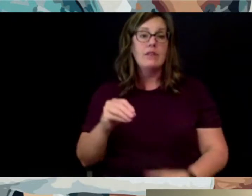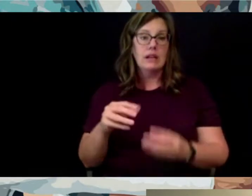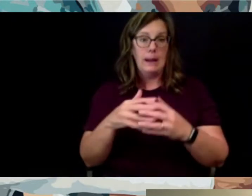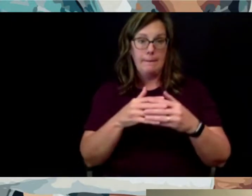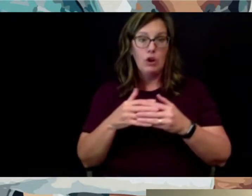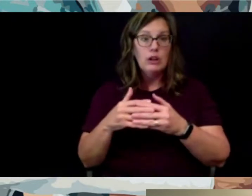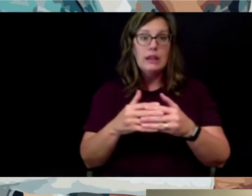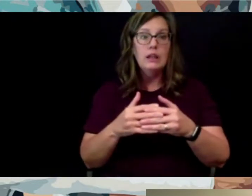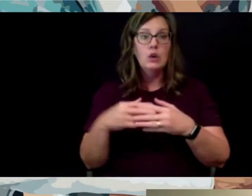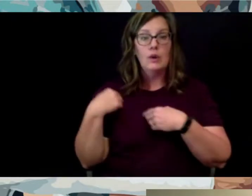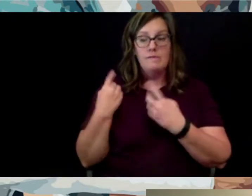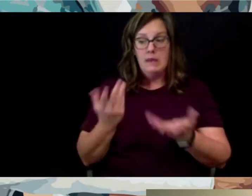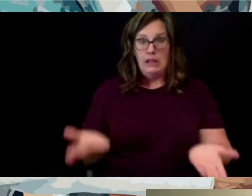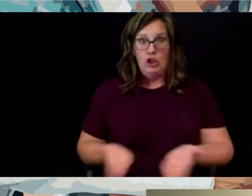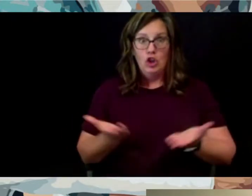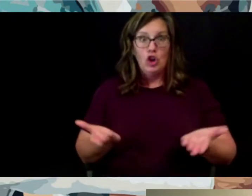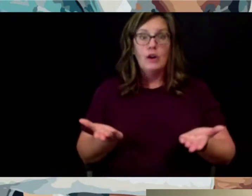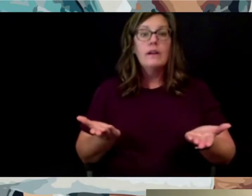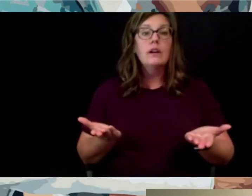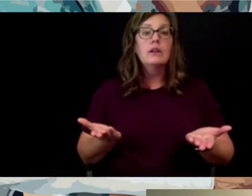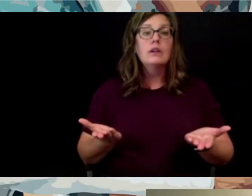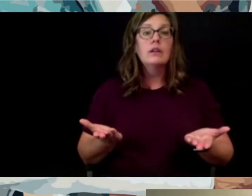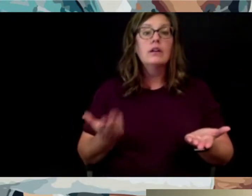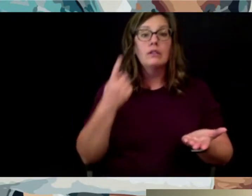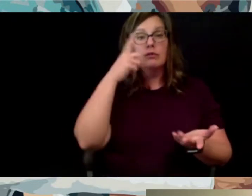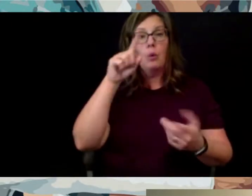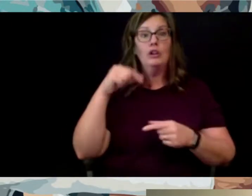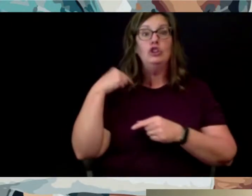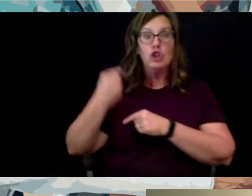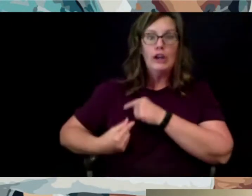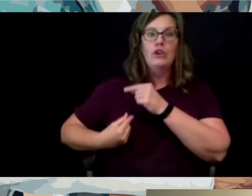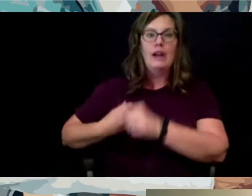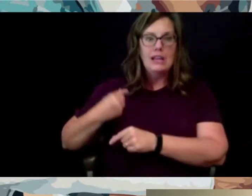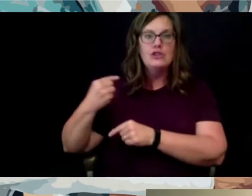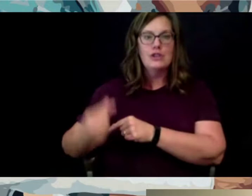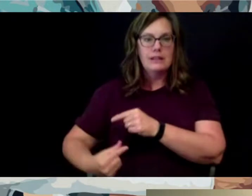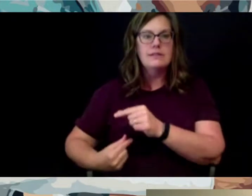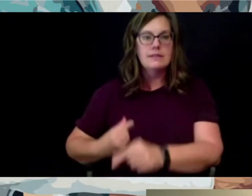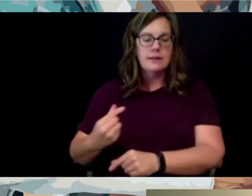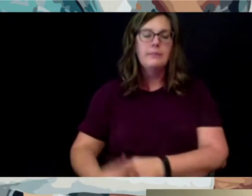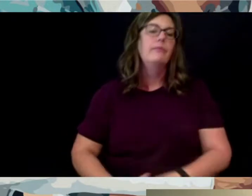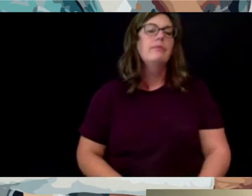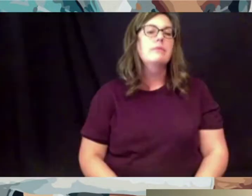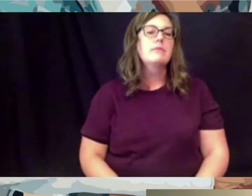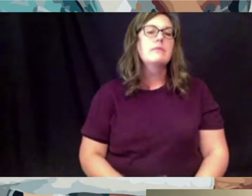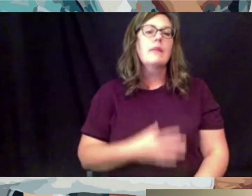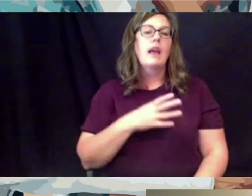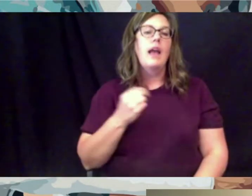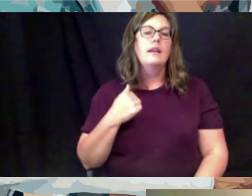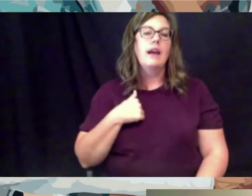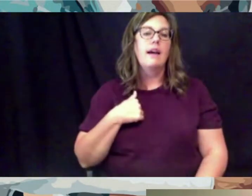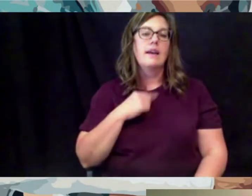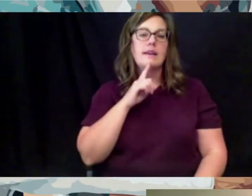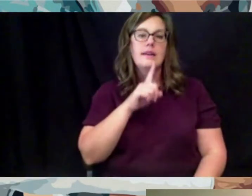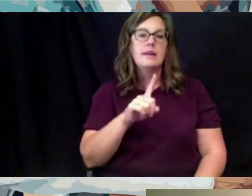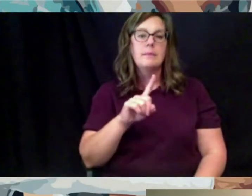we've been here for you know generations and uh i'm a actually second generation muslim